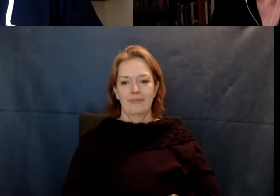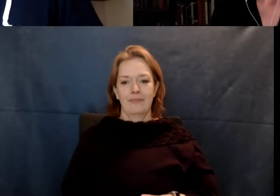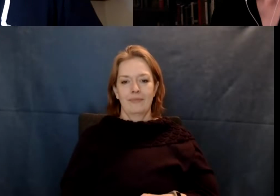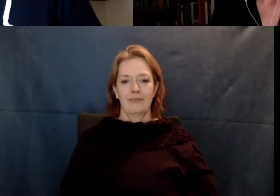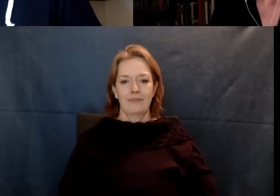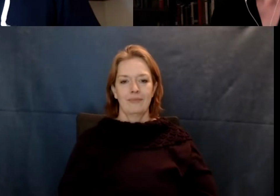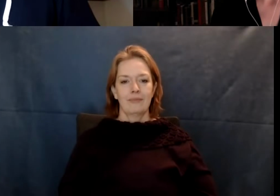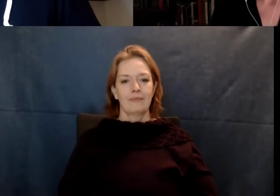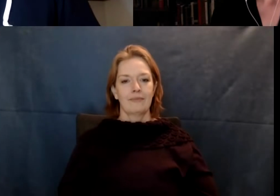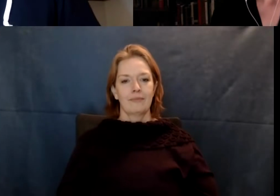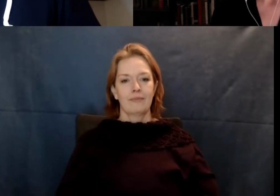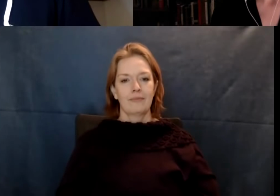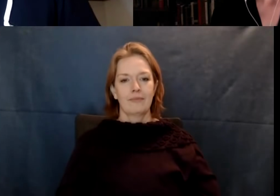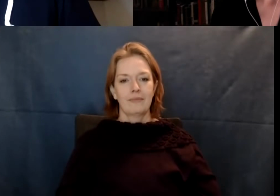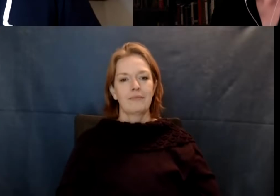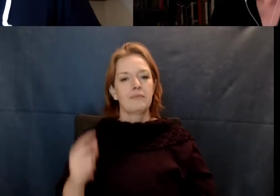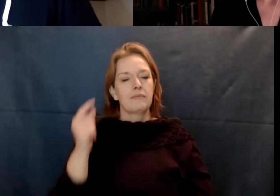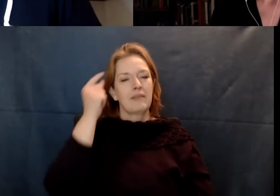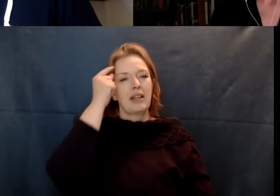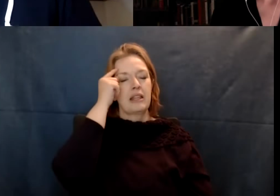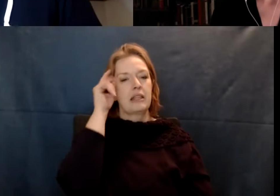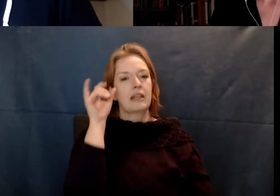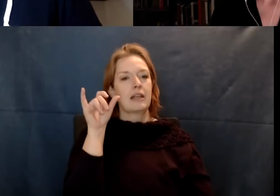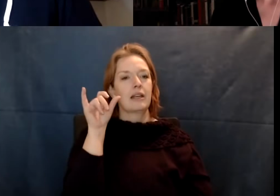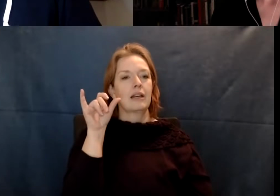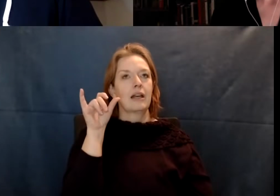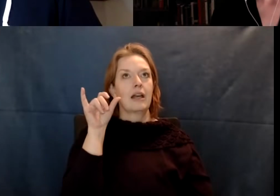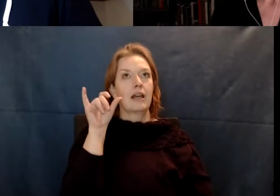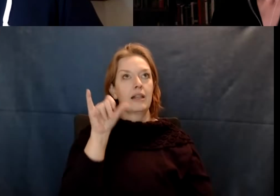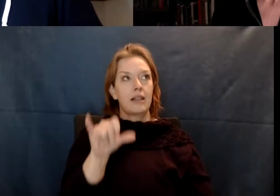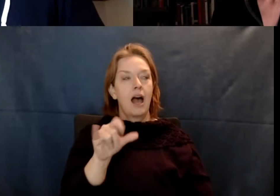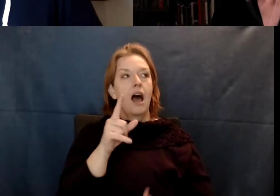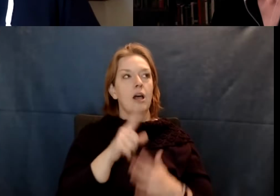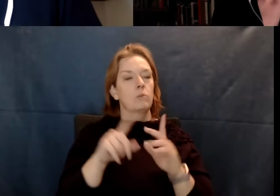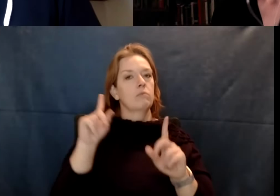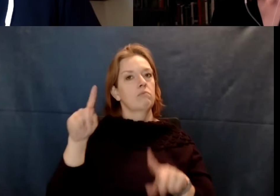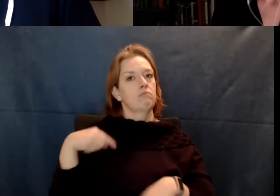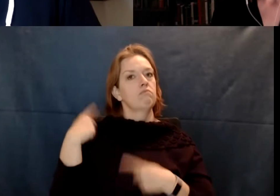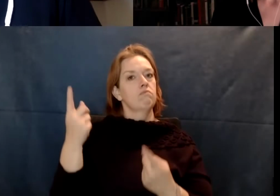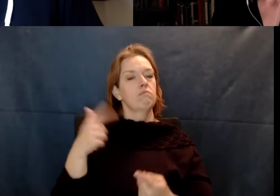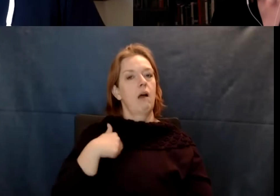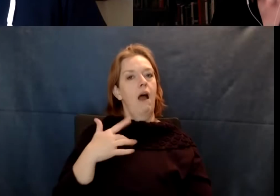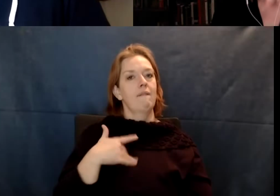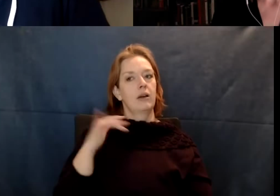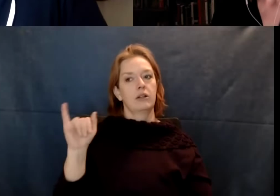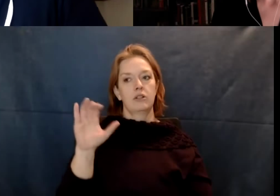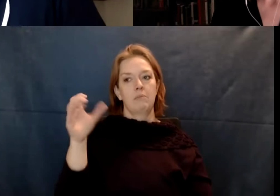Castle has sort of revealed to me so far, so I'm gonna, I'm gonna stick with it and